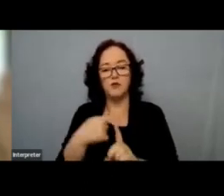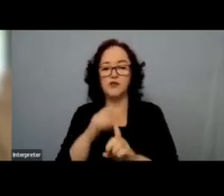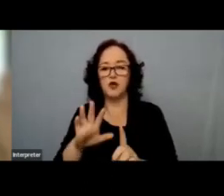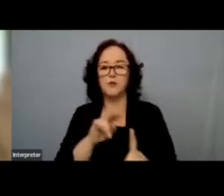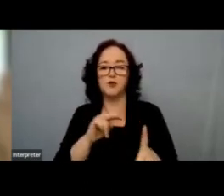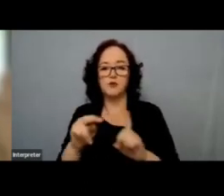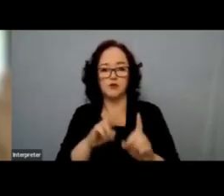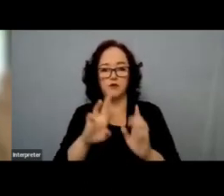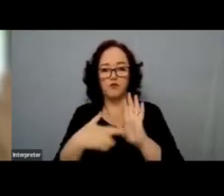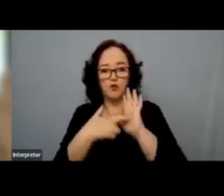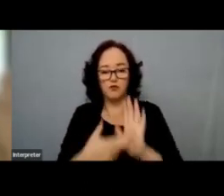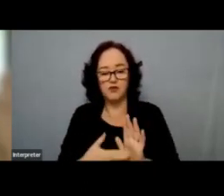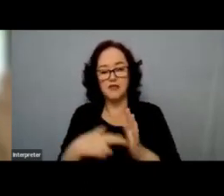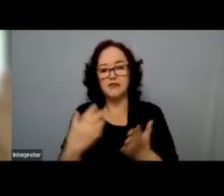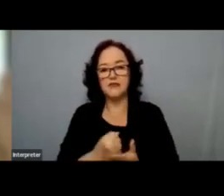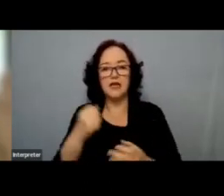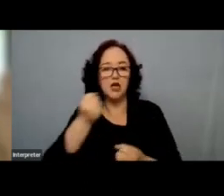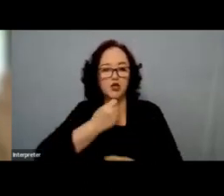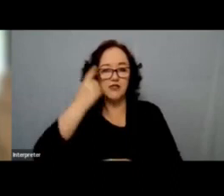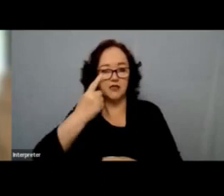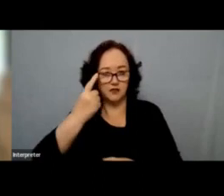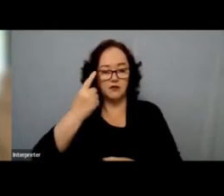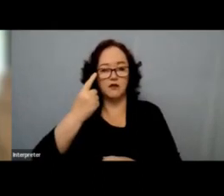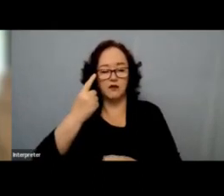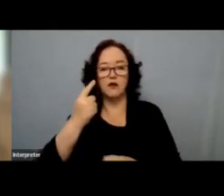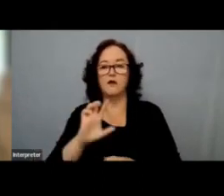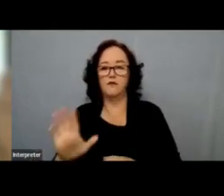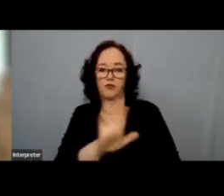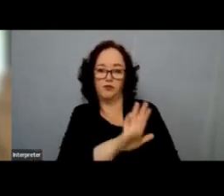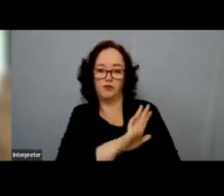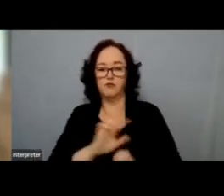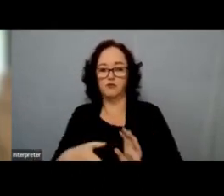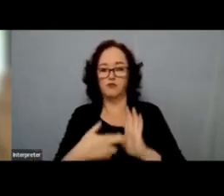gain an understanding of what those roles might be within